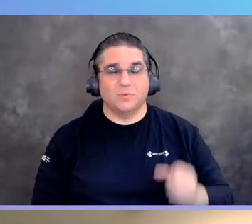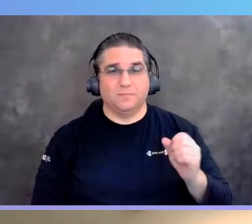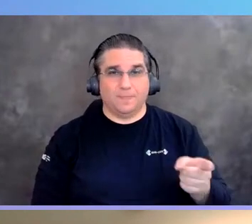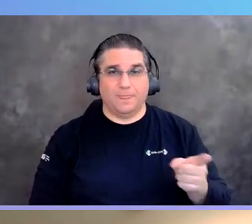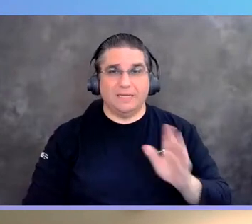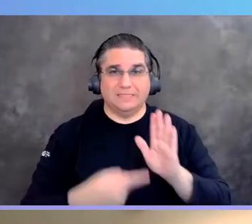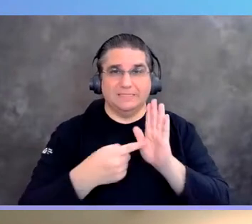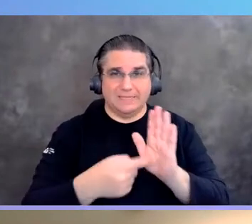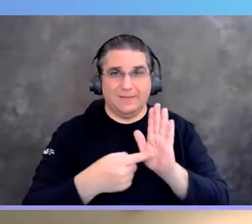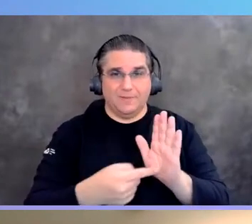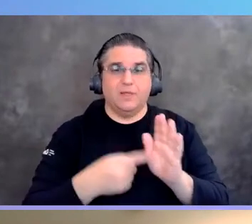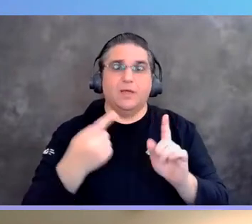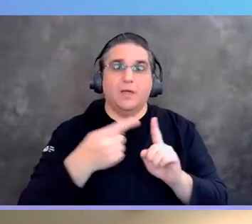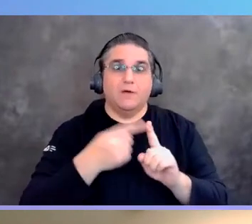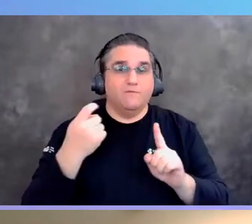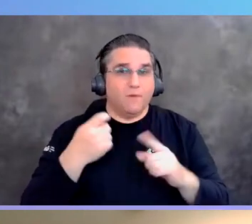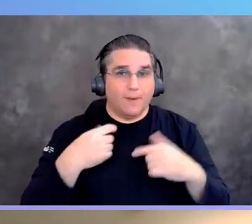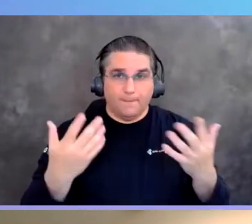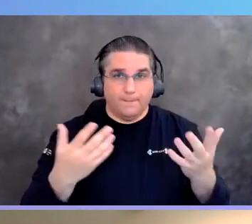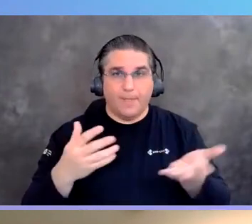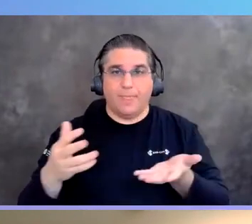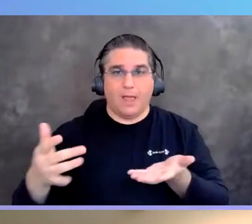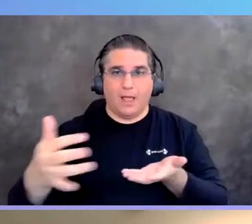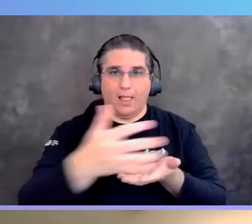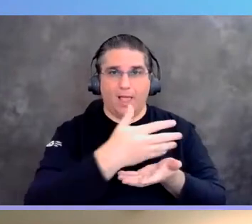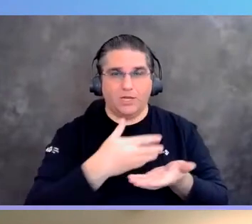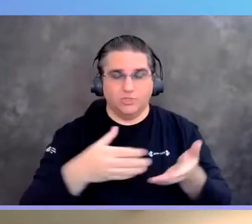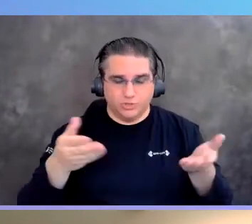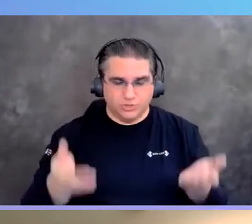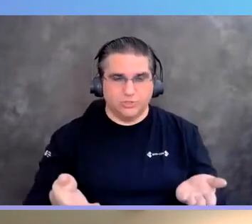the collection, uh, from the free to use collection at the